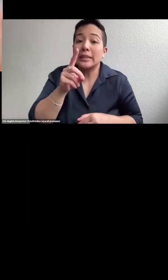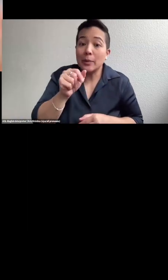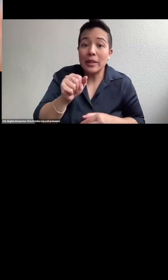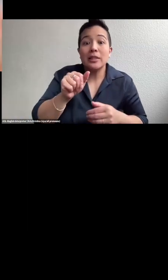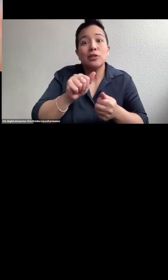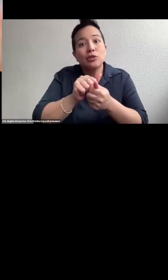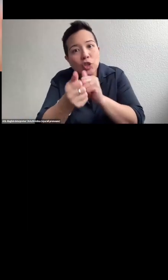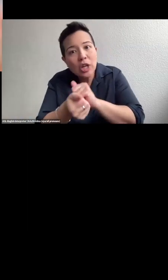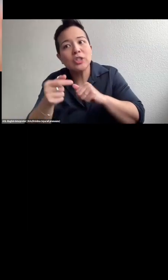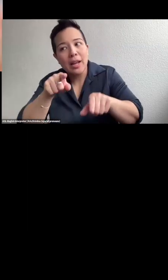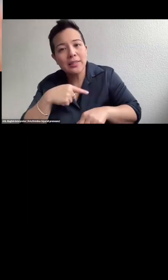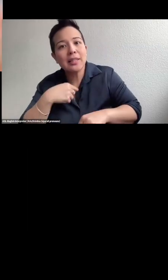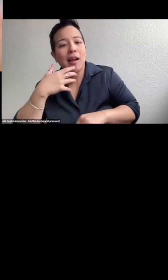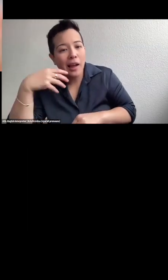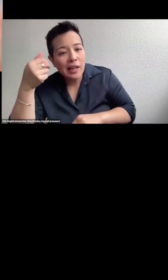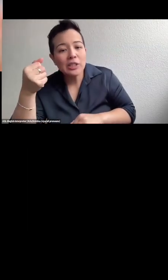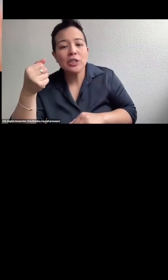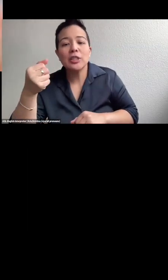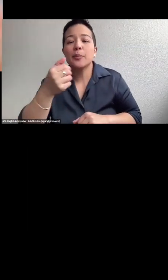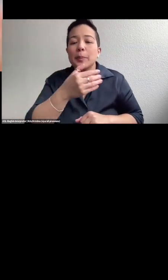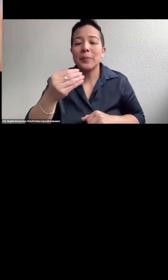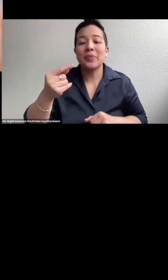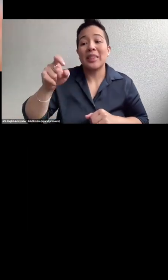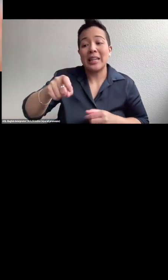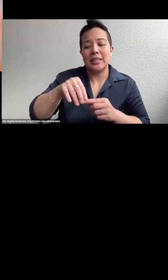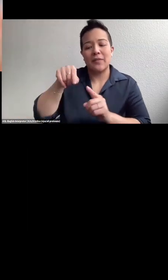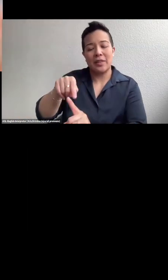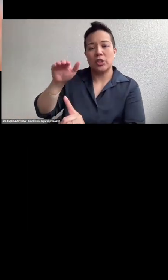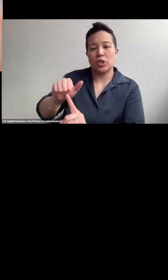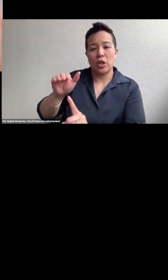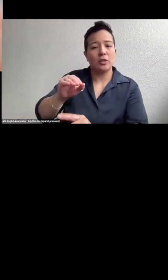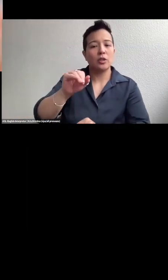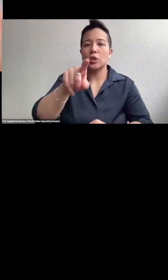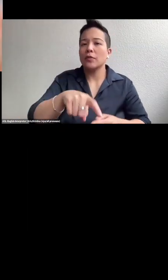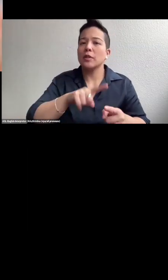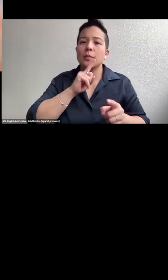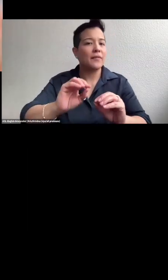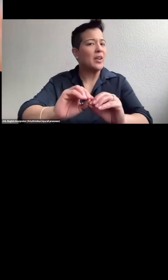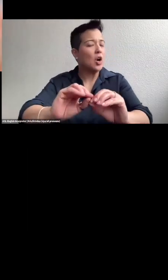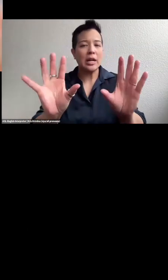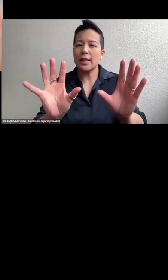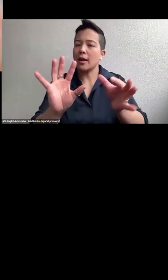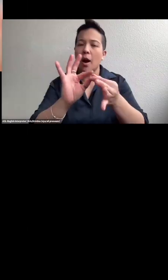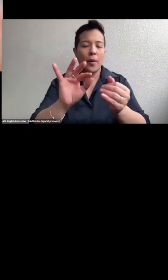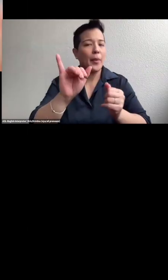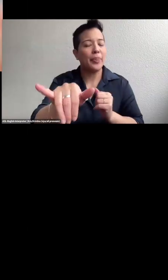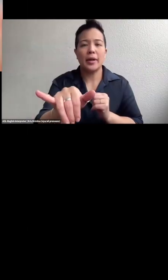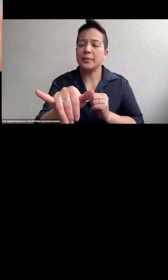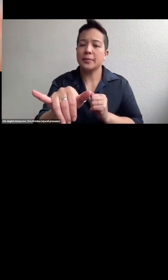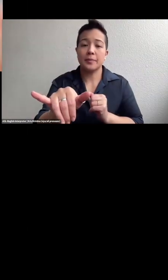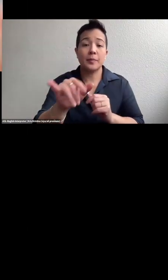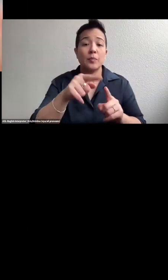and the needs of this child. So you have to be real clear about that. And when I say real clear, I